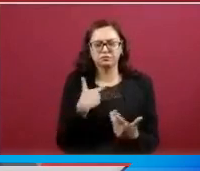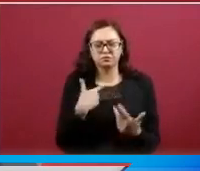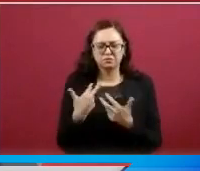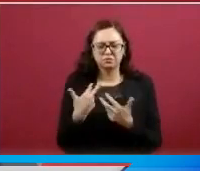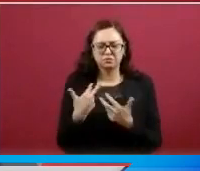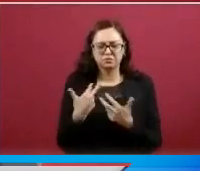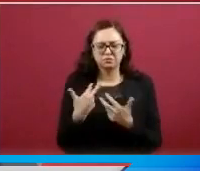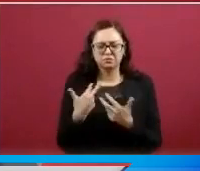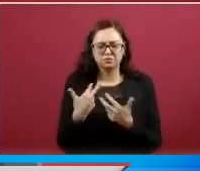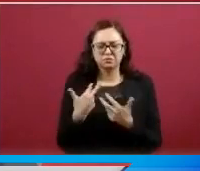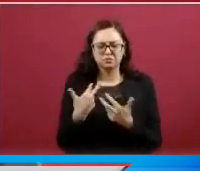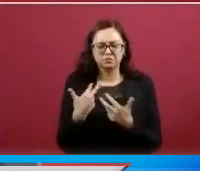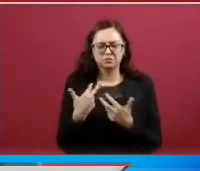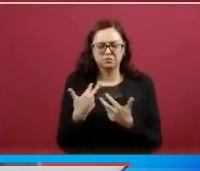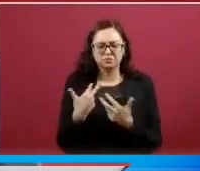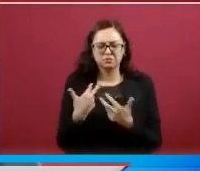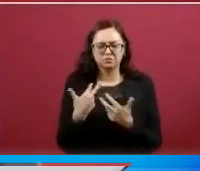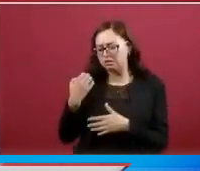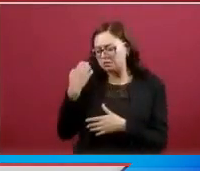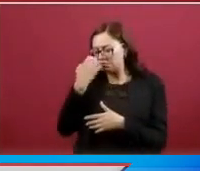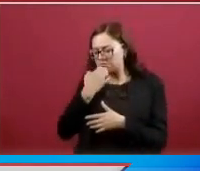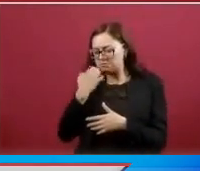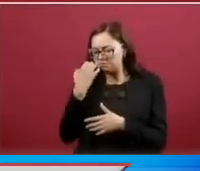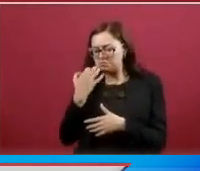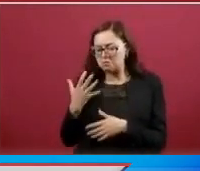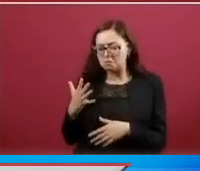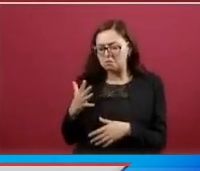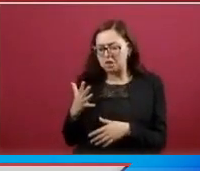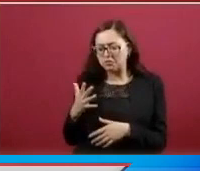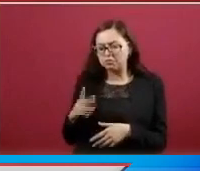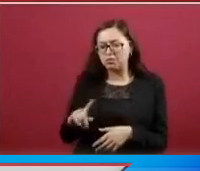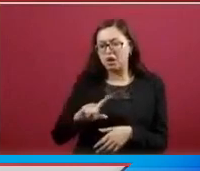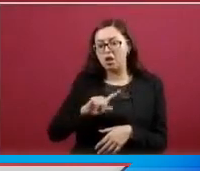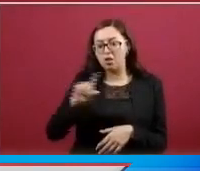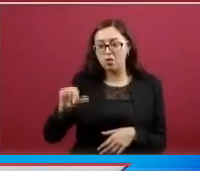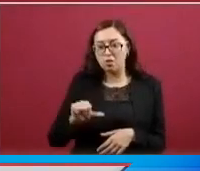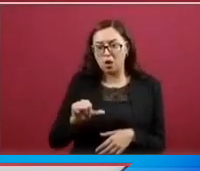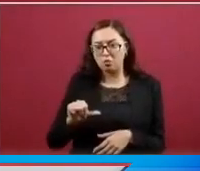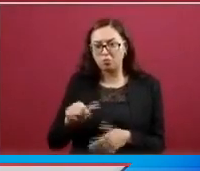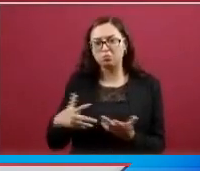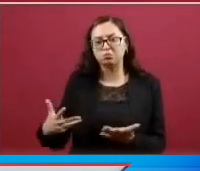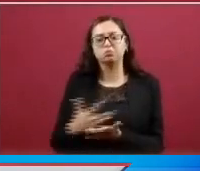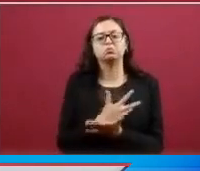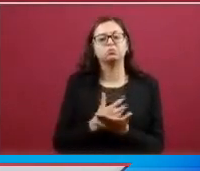the process was carried out according to the procedures it was a very busy event and it was a success